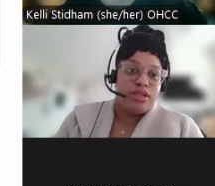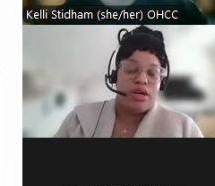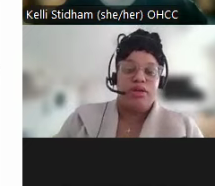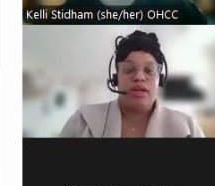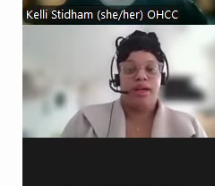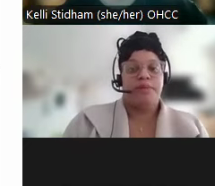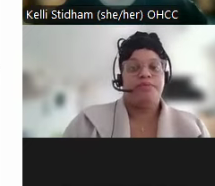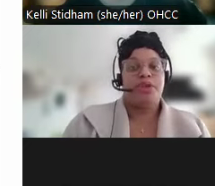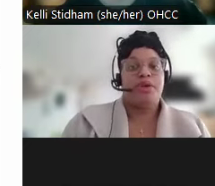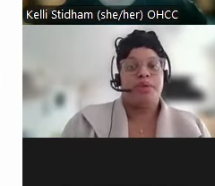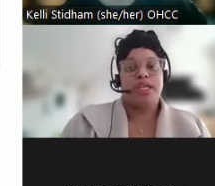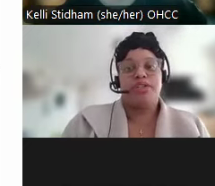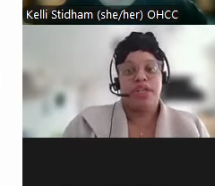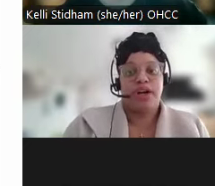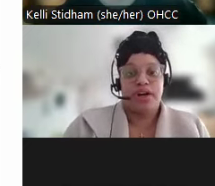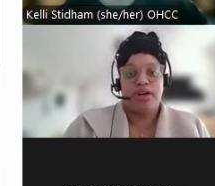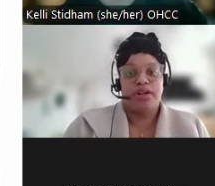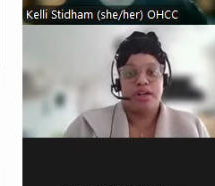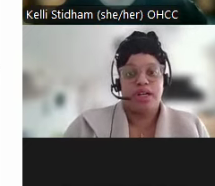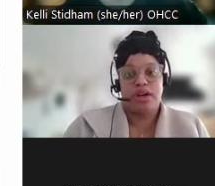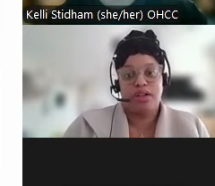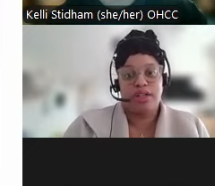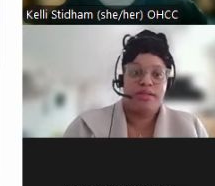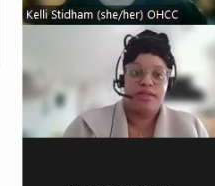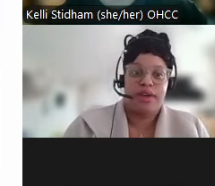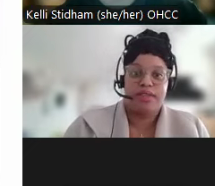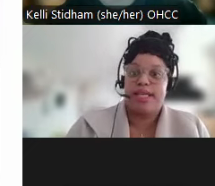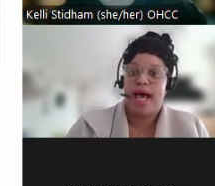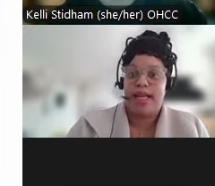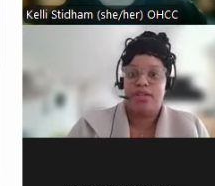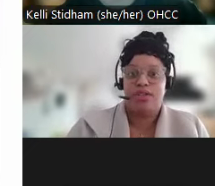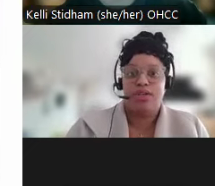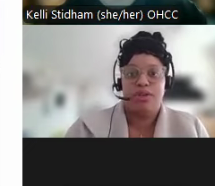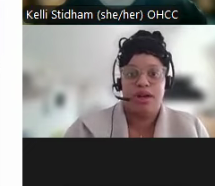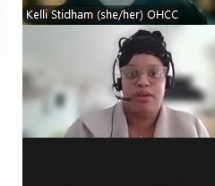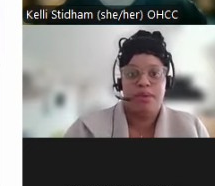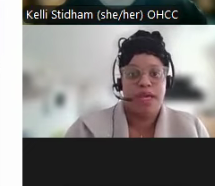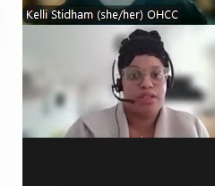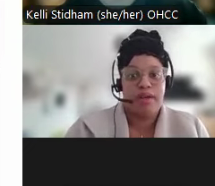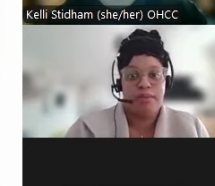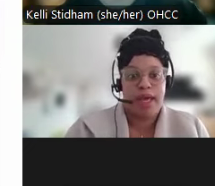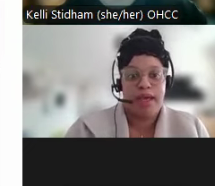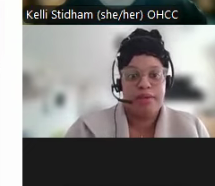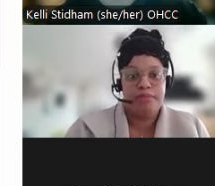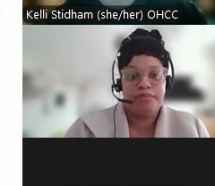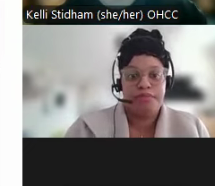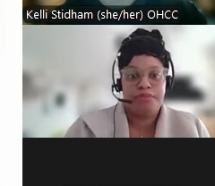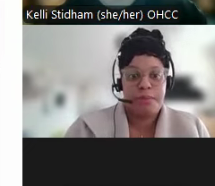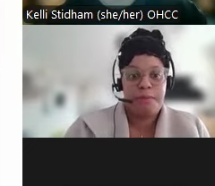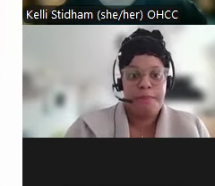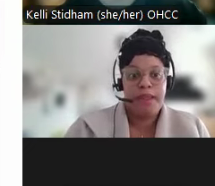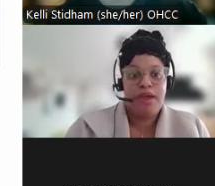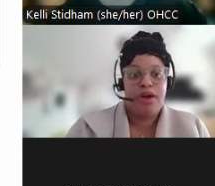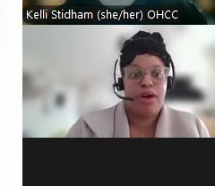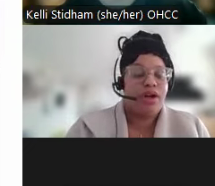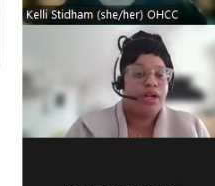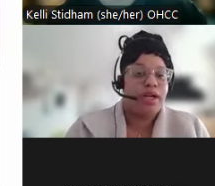So, um you can potentially earn $1.75